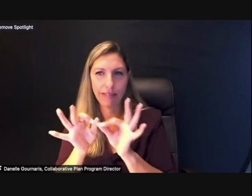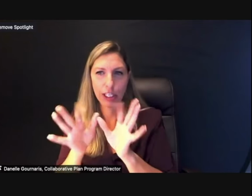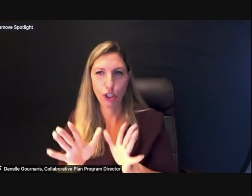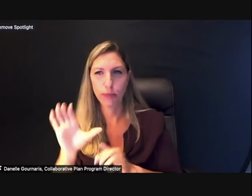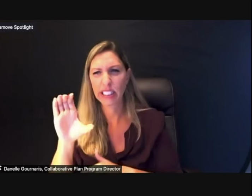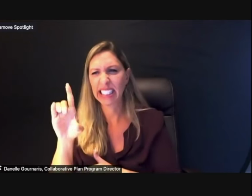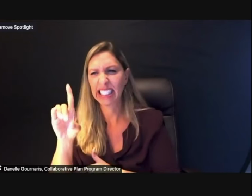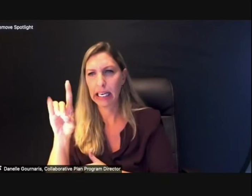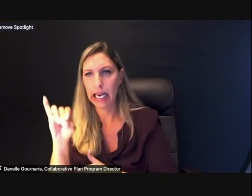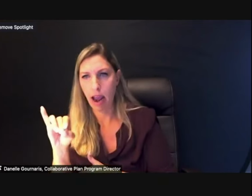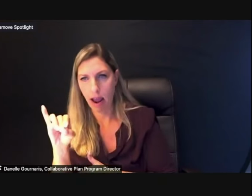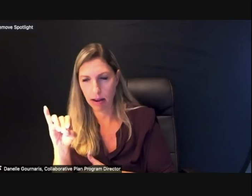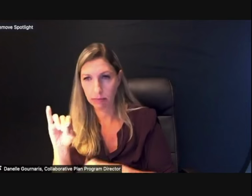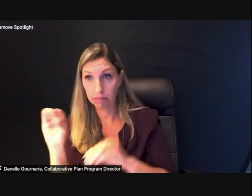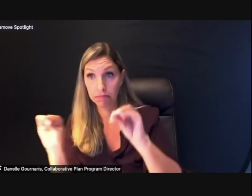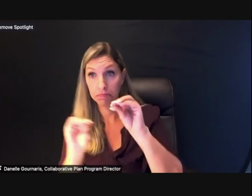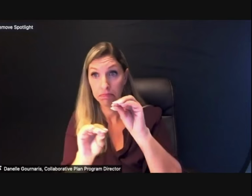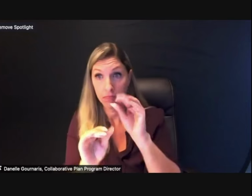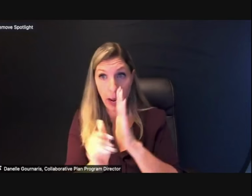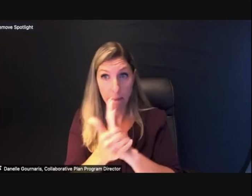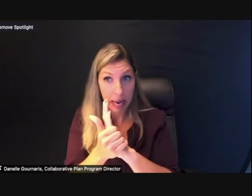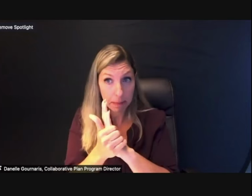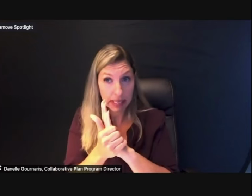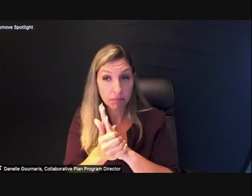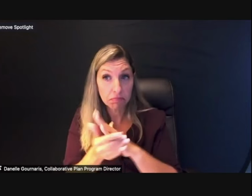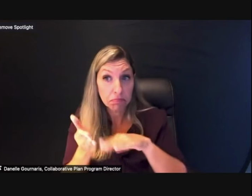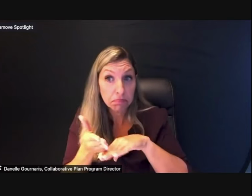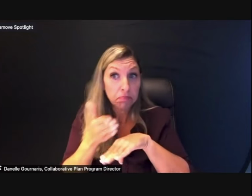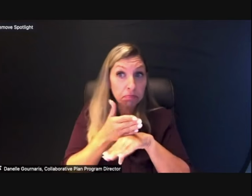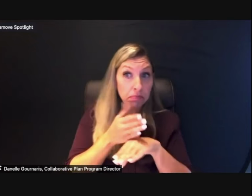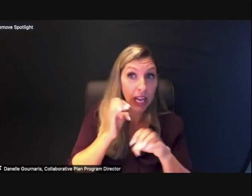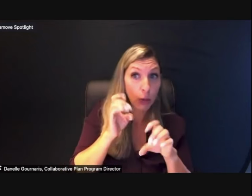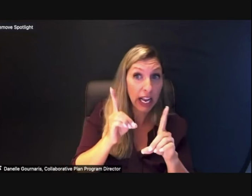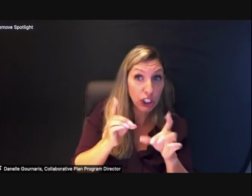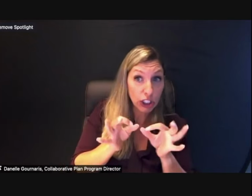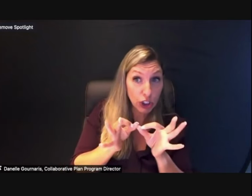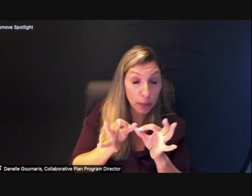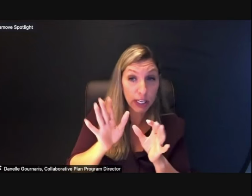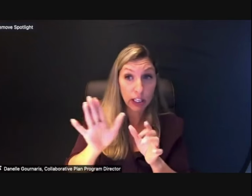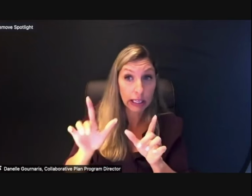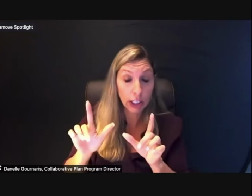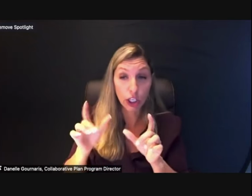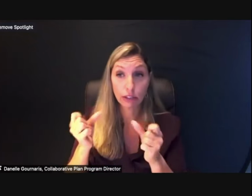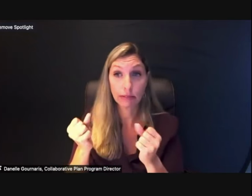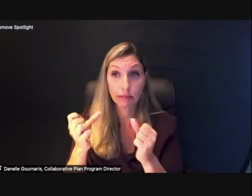Deaf Interpreter amendment to improve educational interpreters’